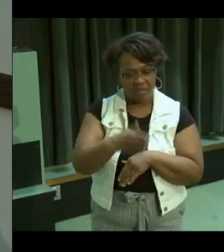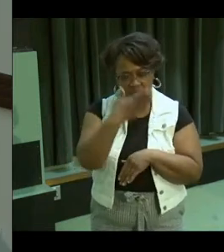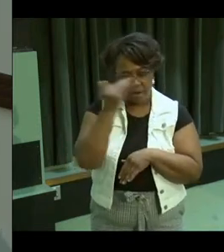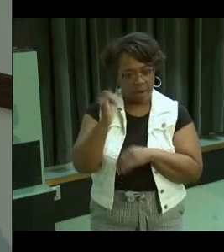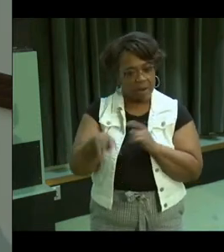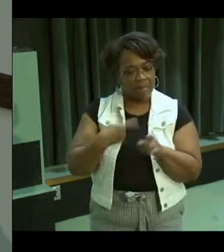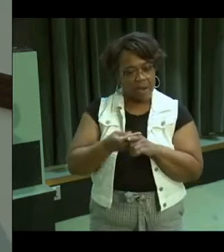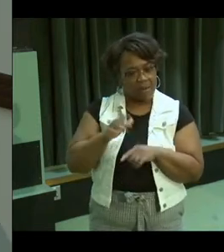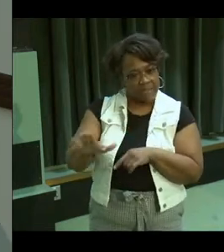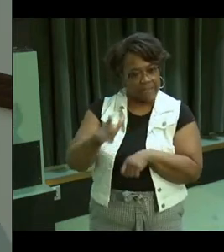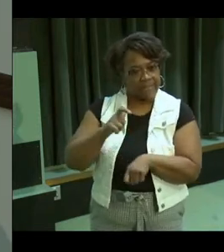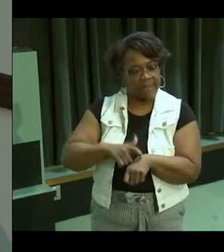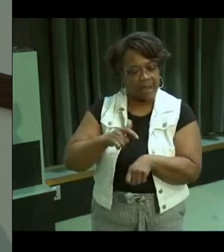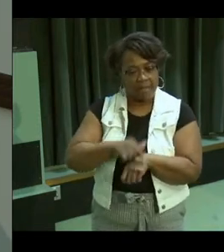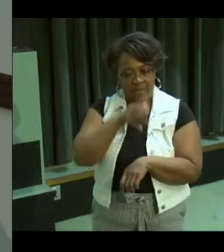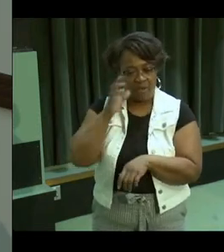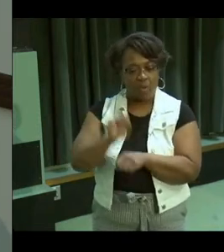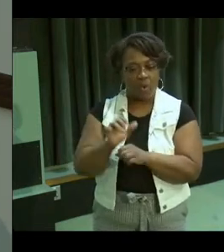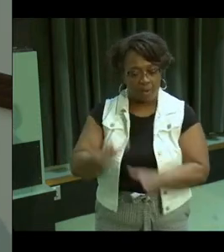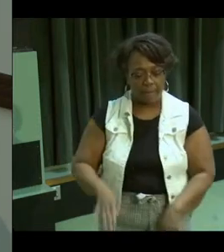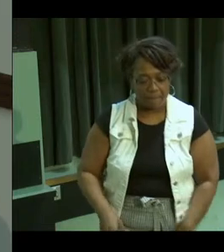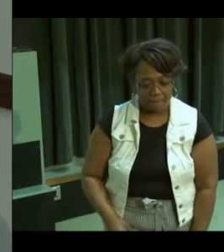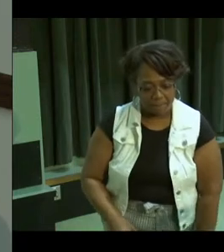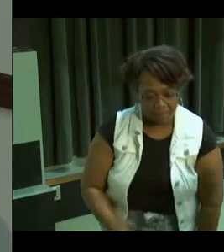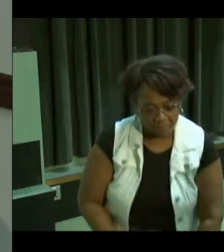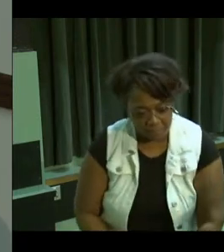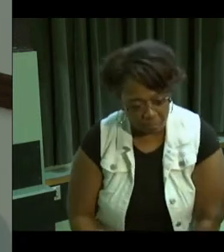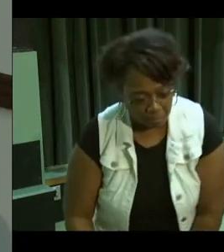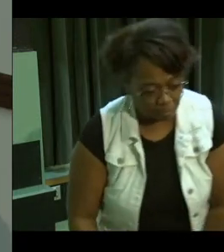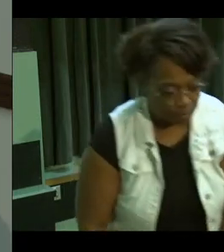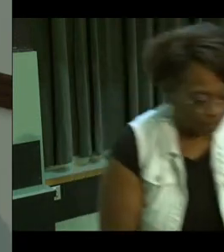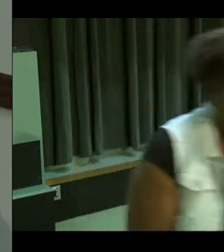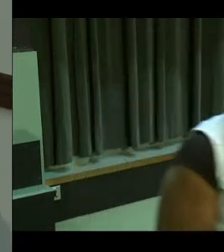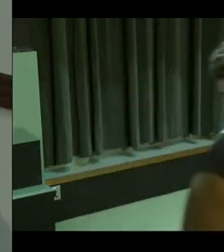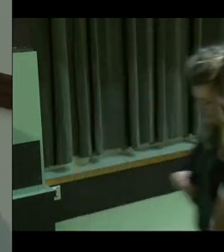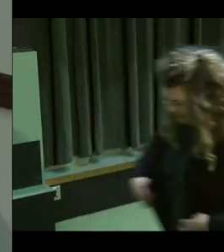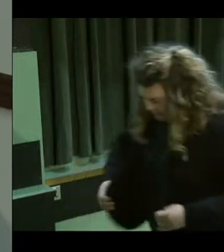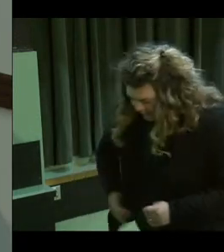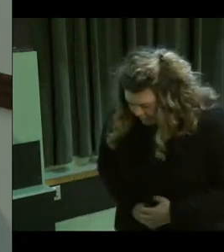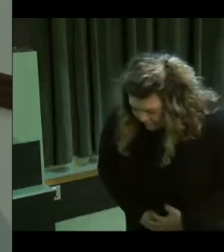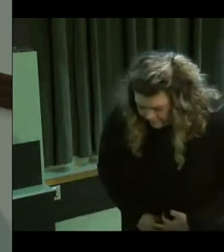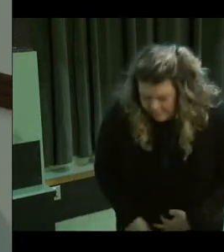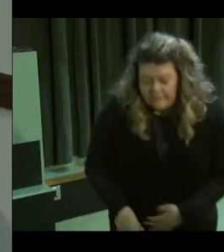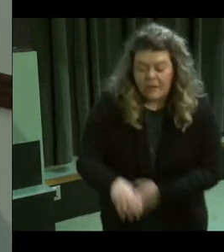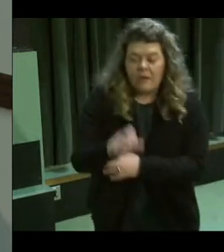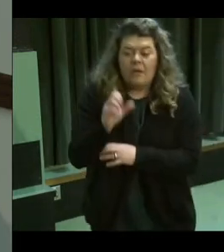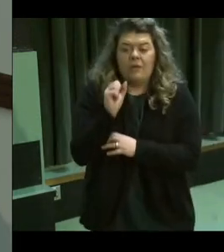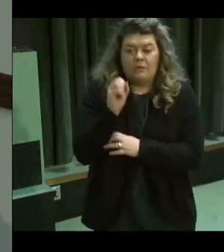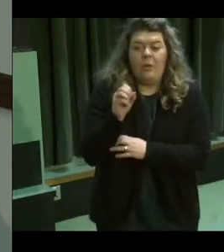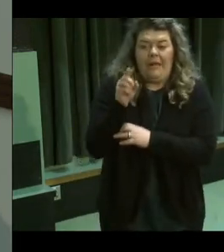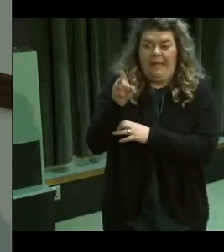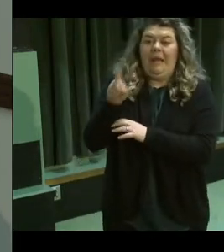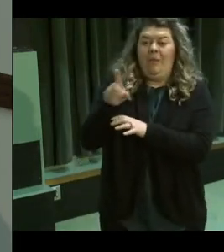He never forgot about his time